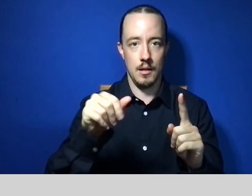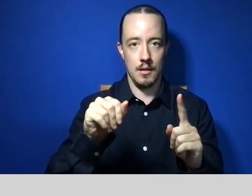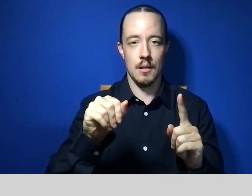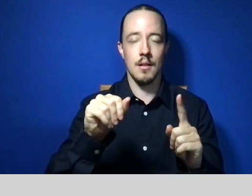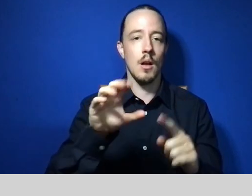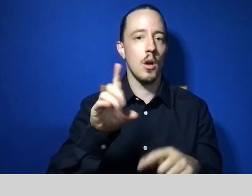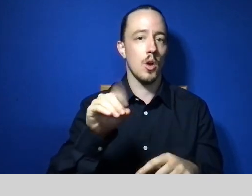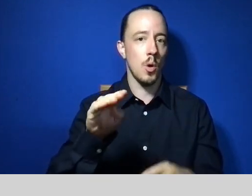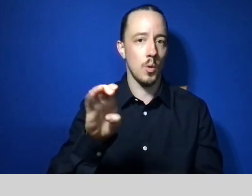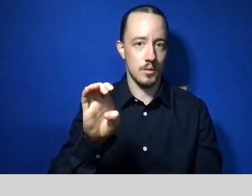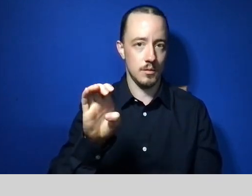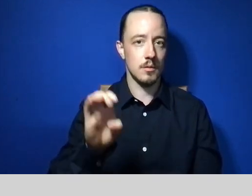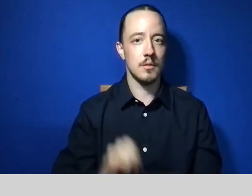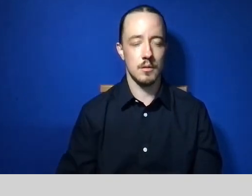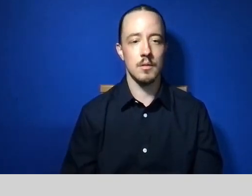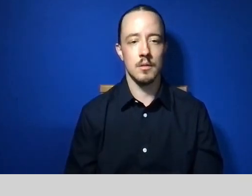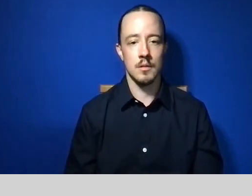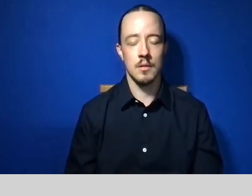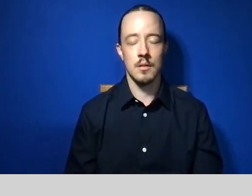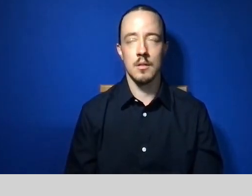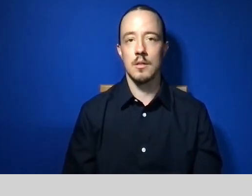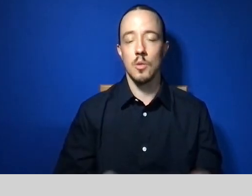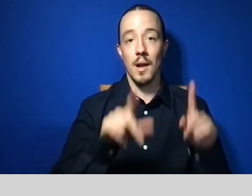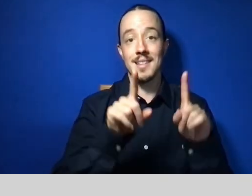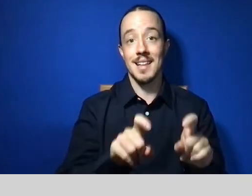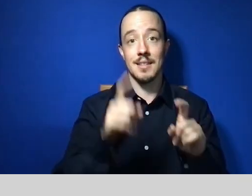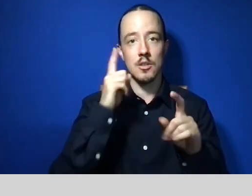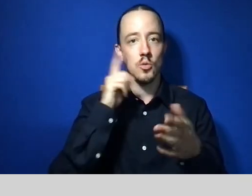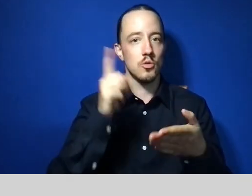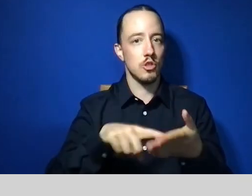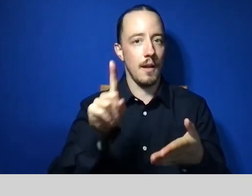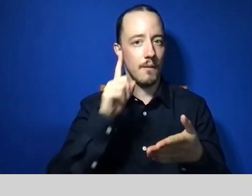So I ended up writing a test that will check for that assumption.